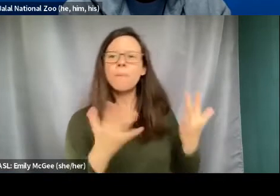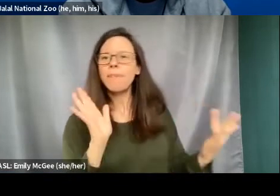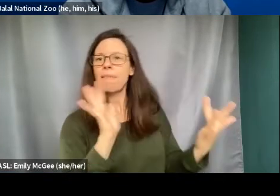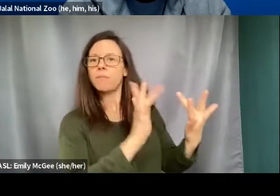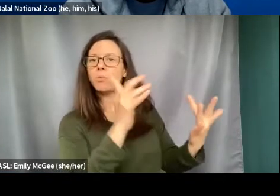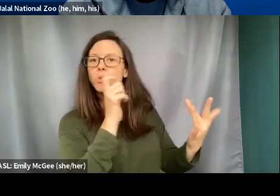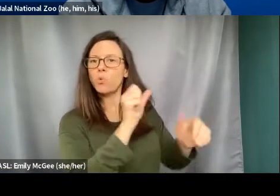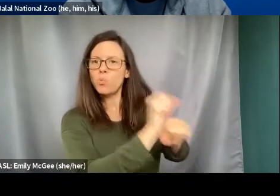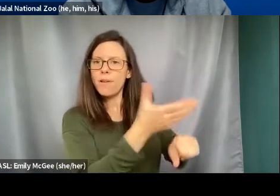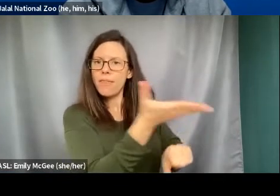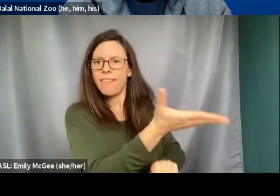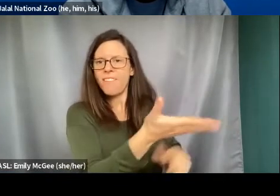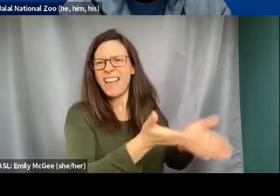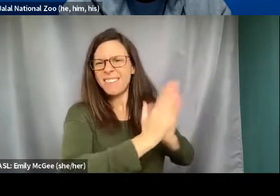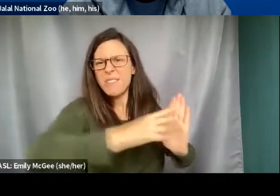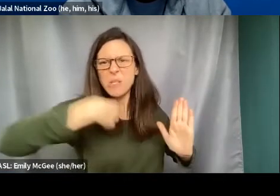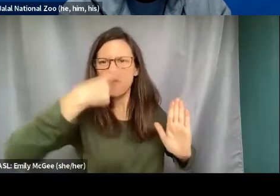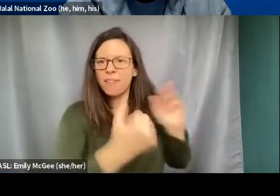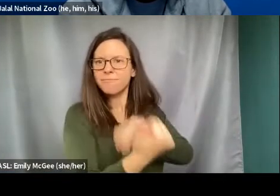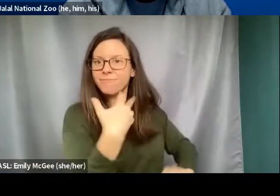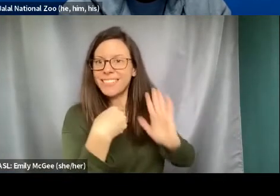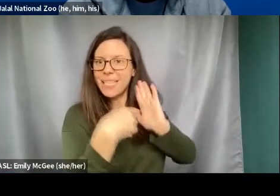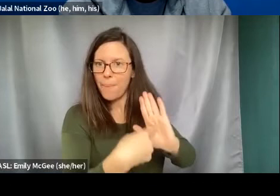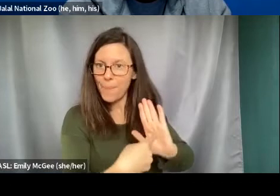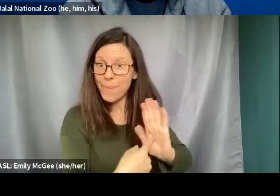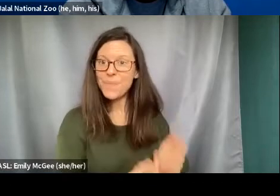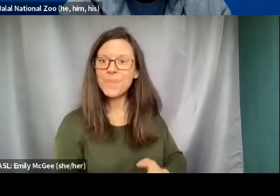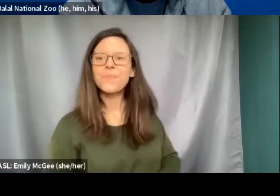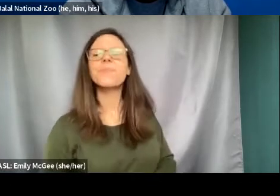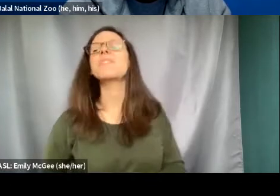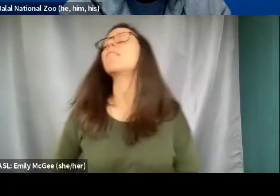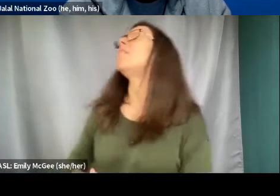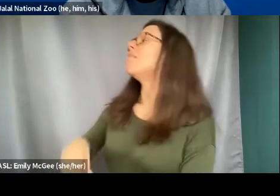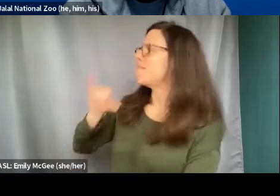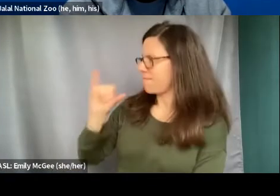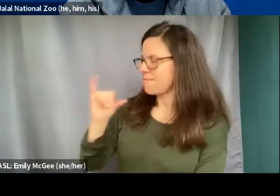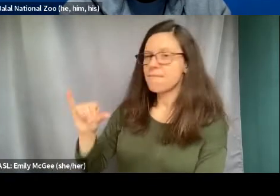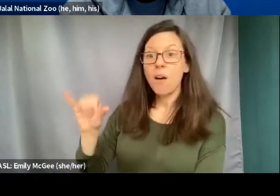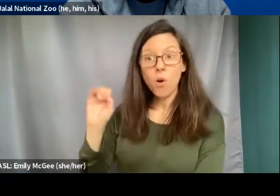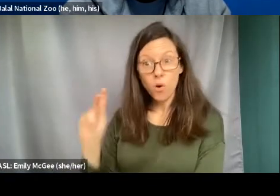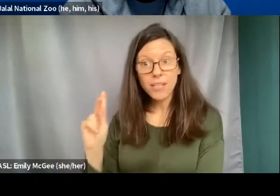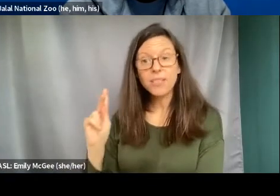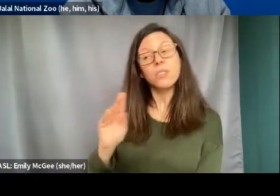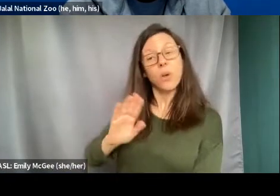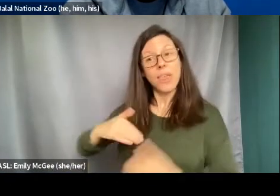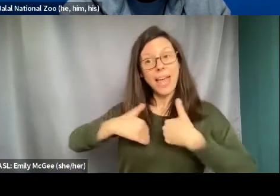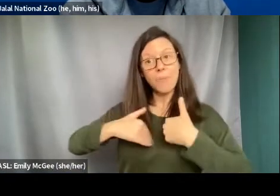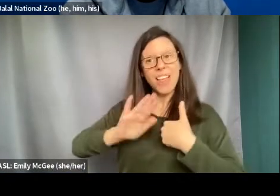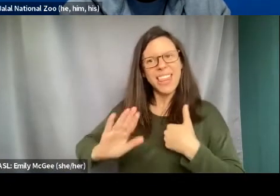So you're trying to recreate the same water that we're seeing in the wild but in the National Zoo?